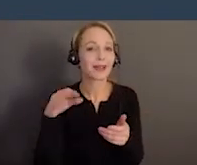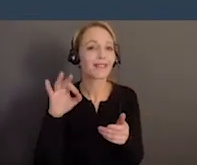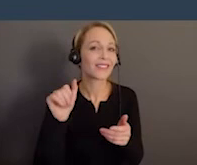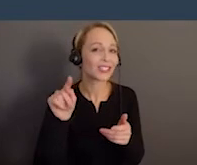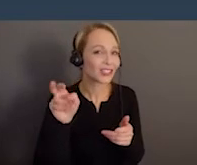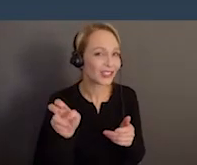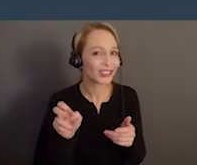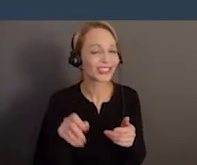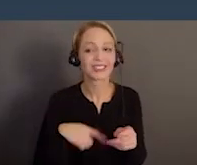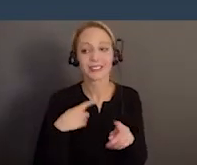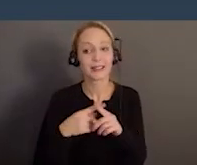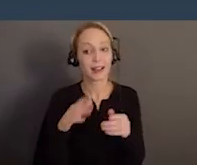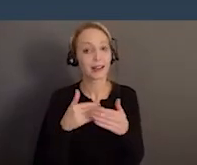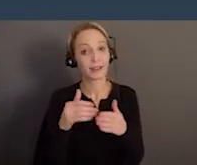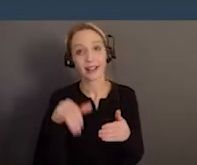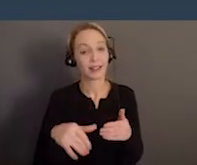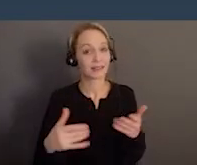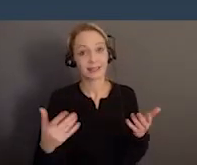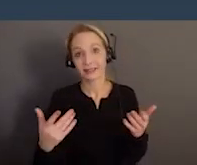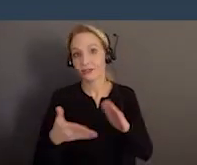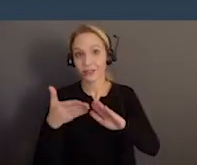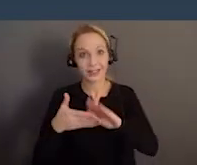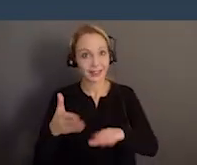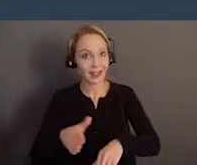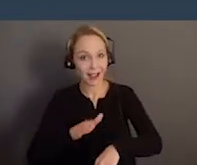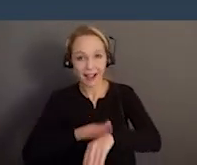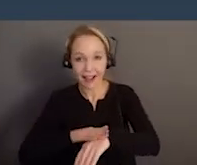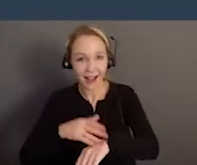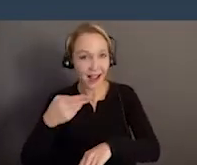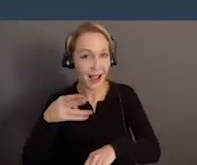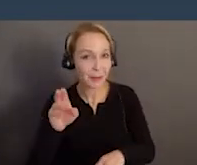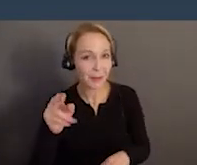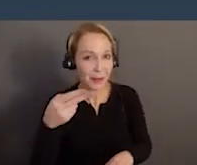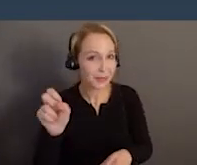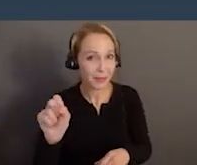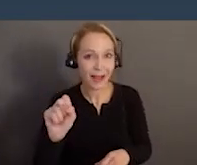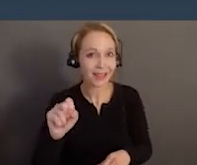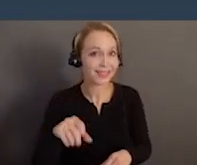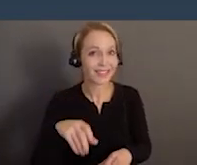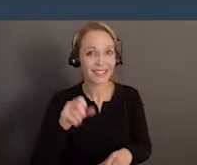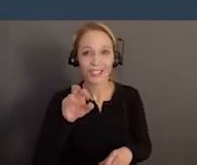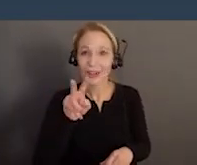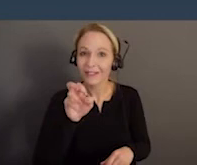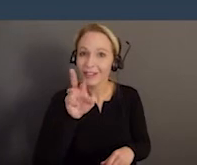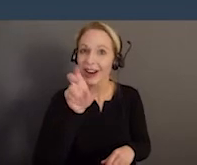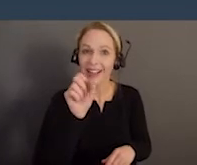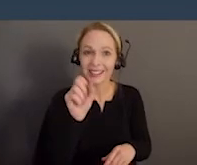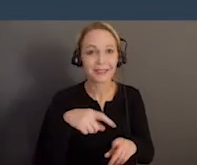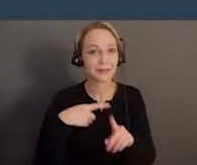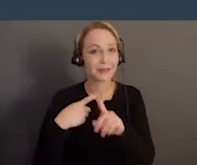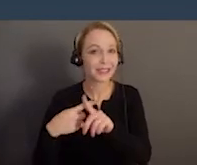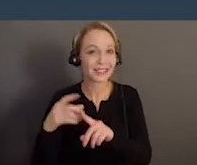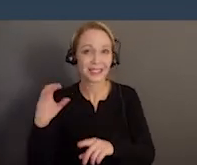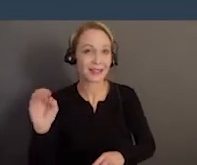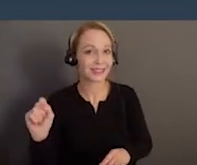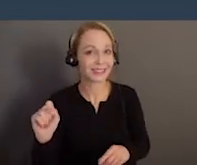FEATURES AND ALL OF THAT IS RUNNING ON HubSpot. VIA SERVER-LESS AND VIA CMS.